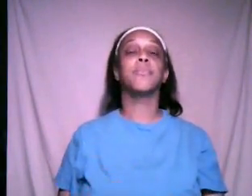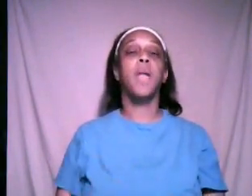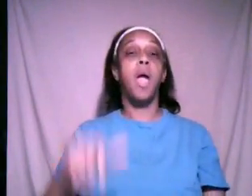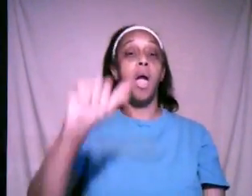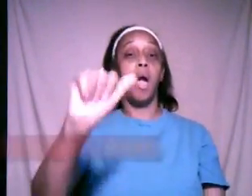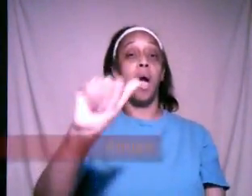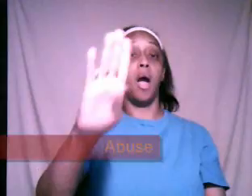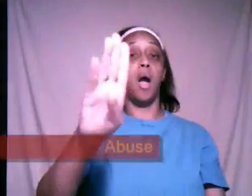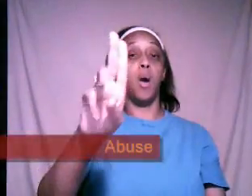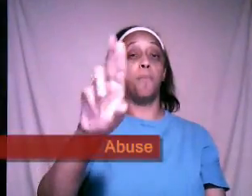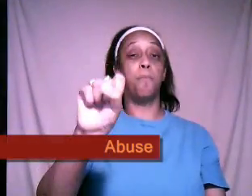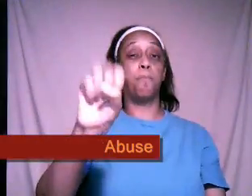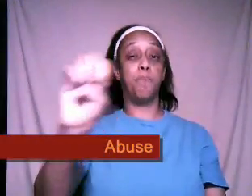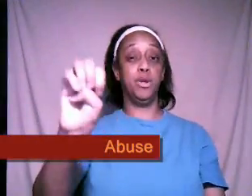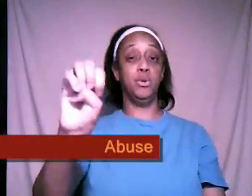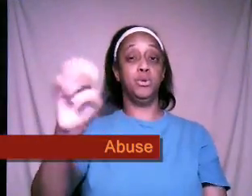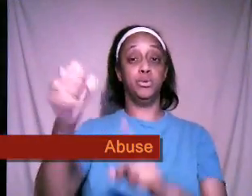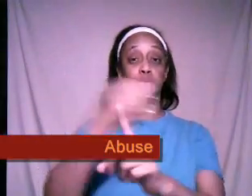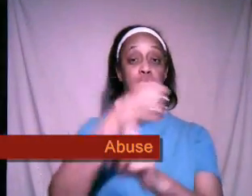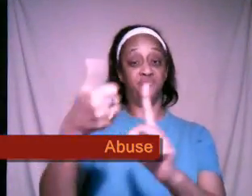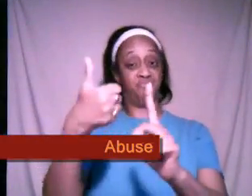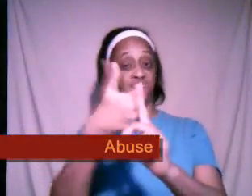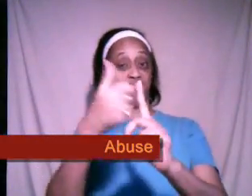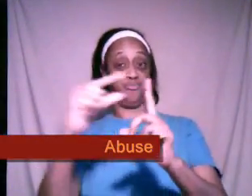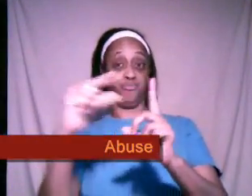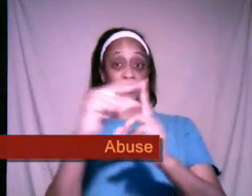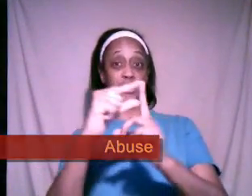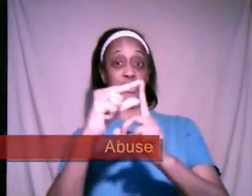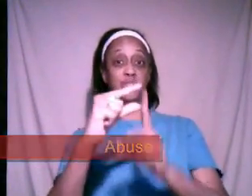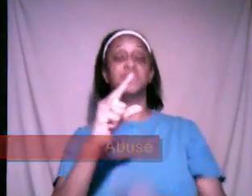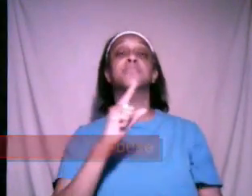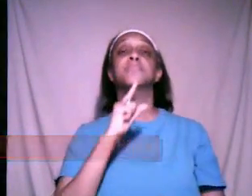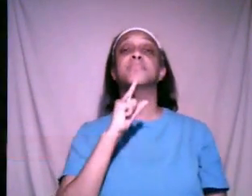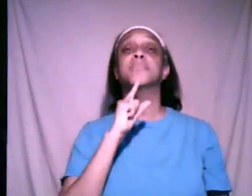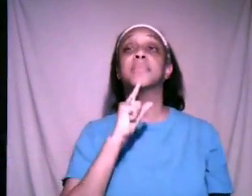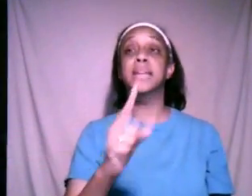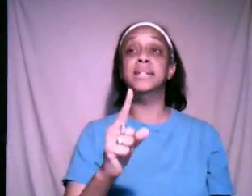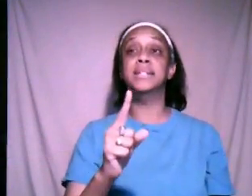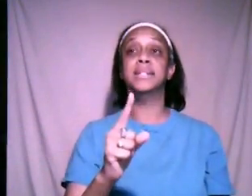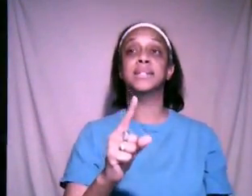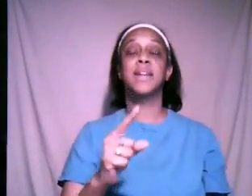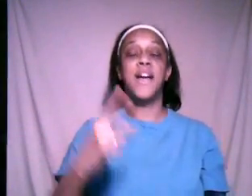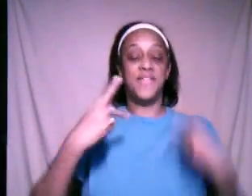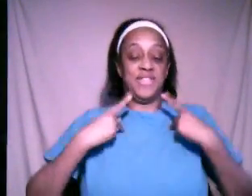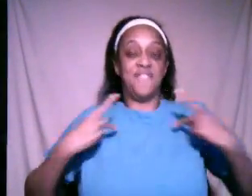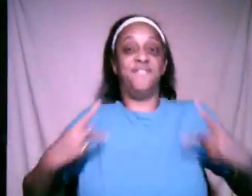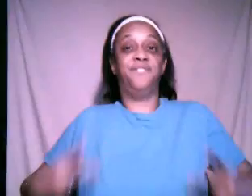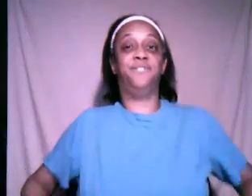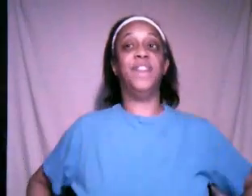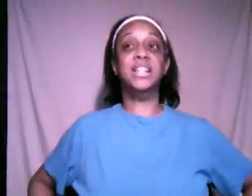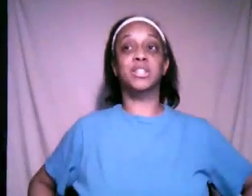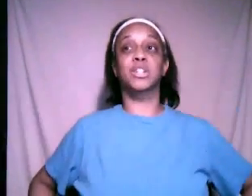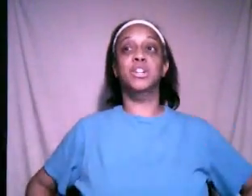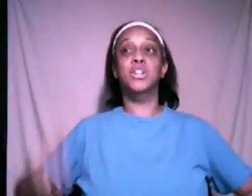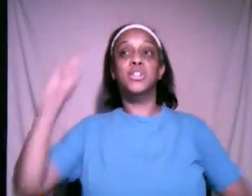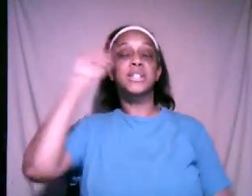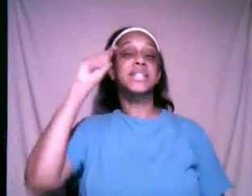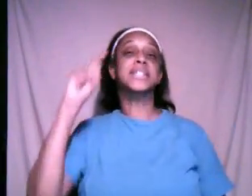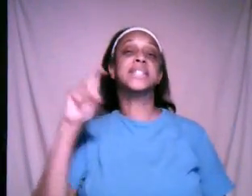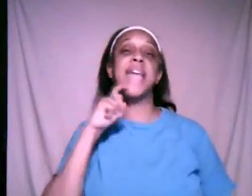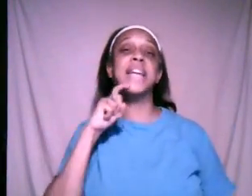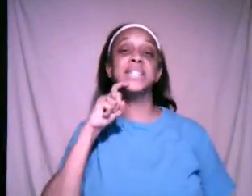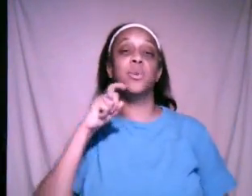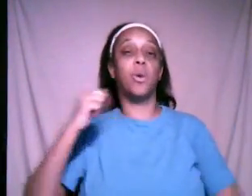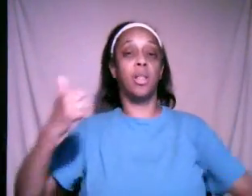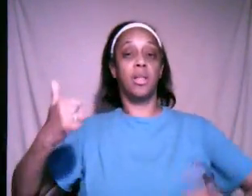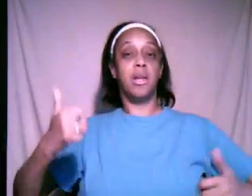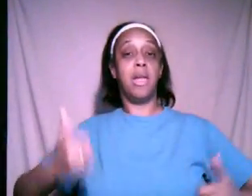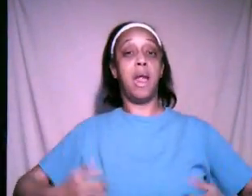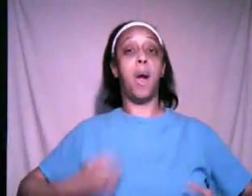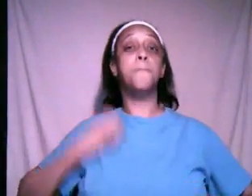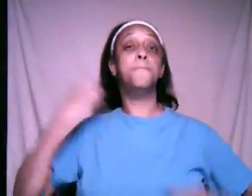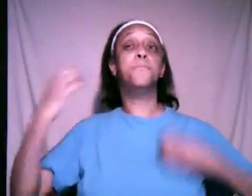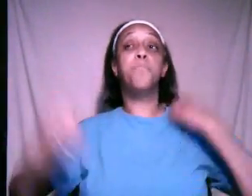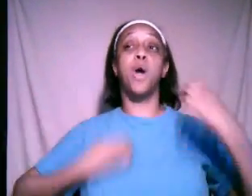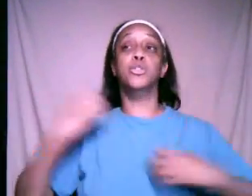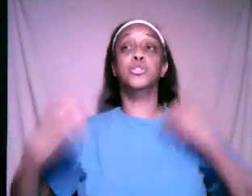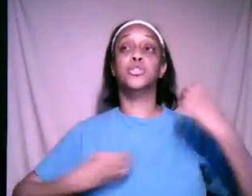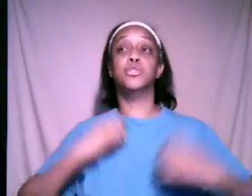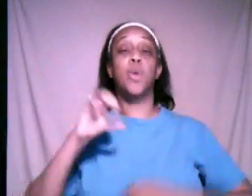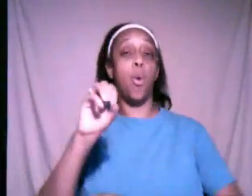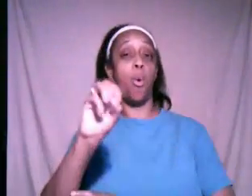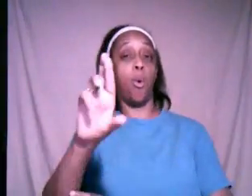Abuse is physical, sexual, emotional or